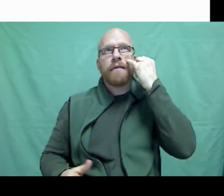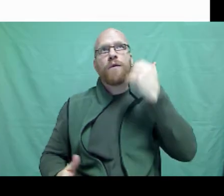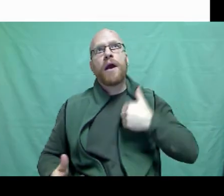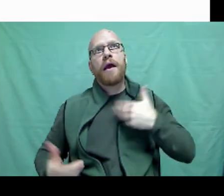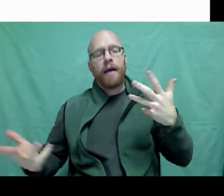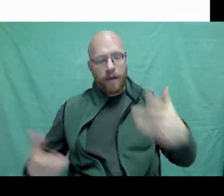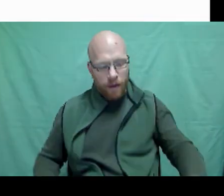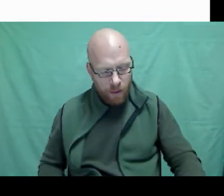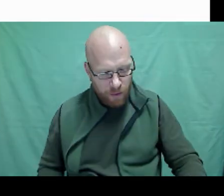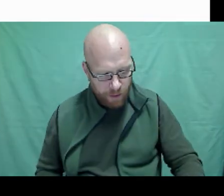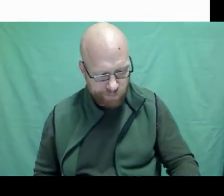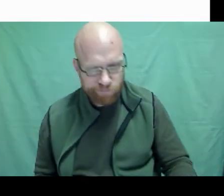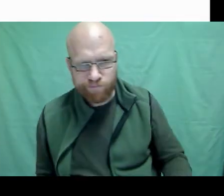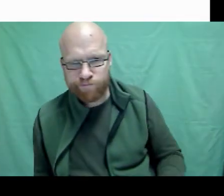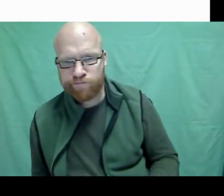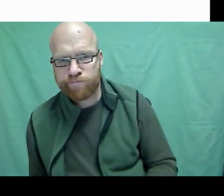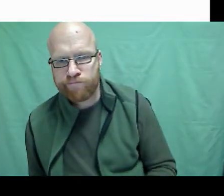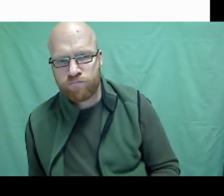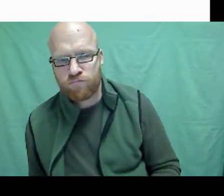If we had say let me think.